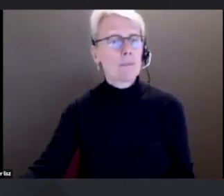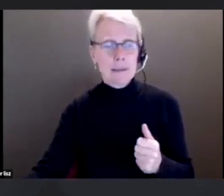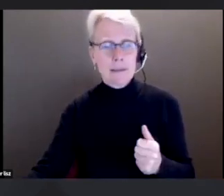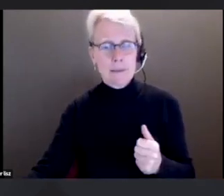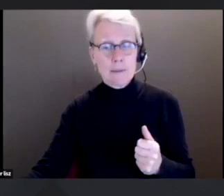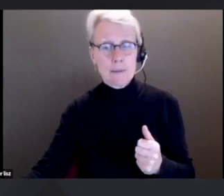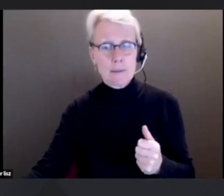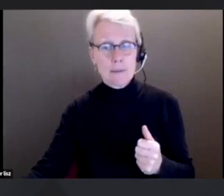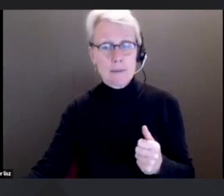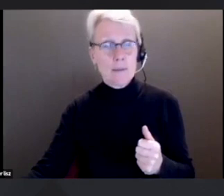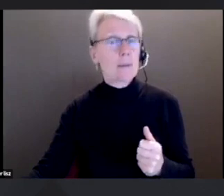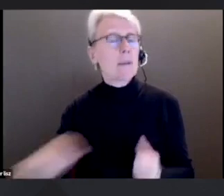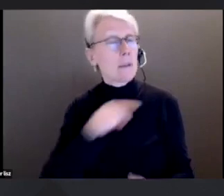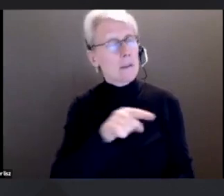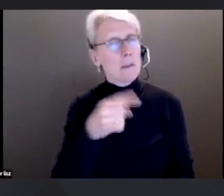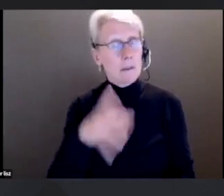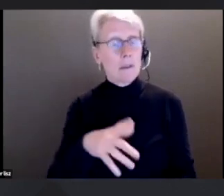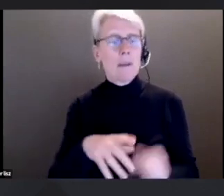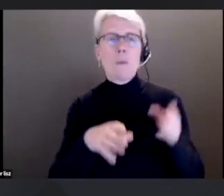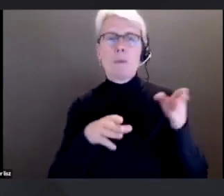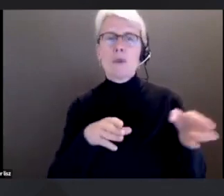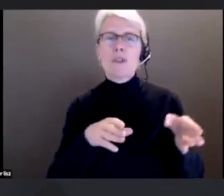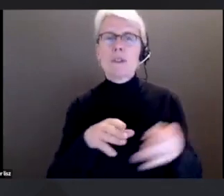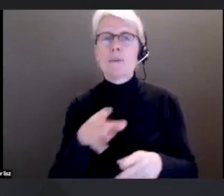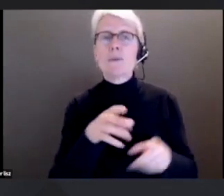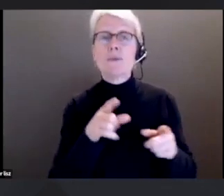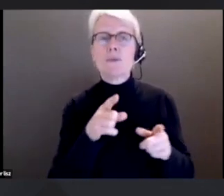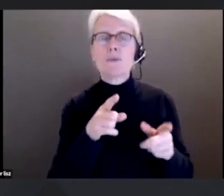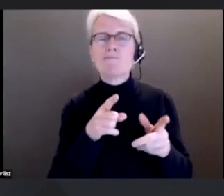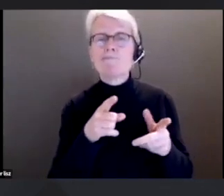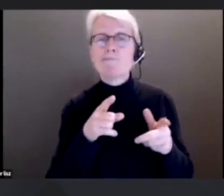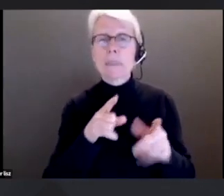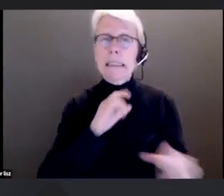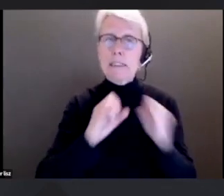share any insights on that experience if you did, how you might have been able to meet that request?"